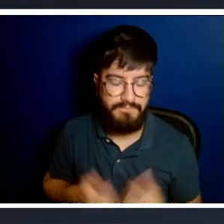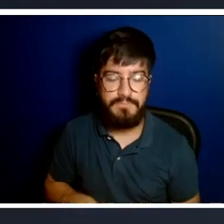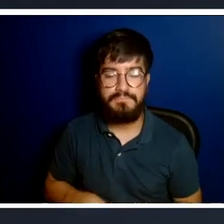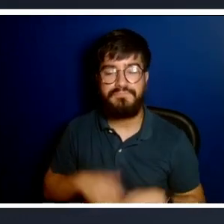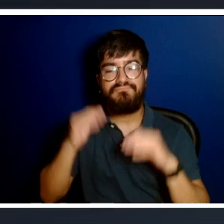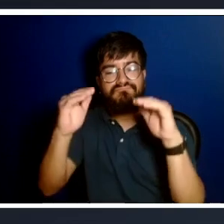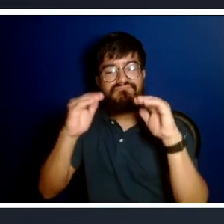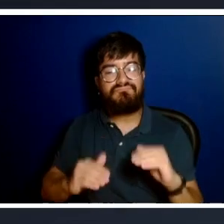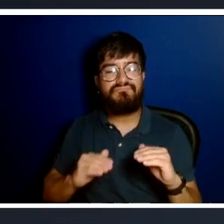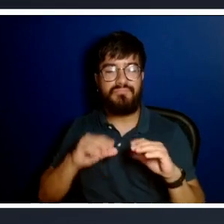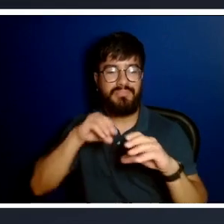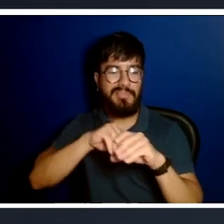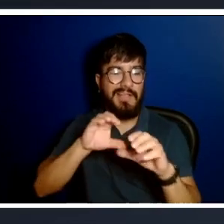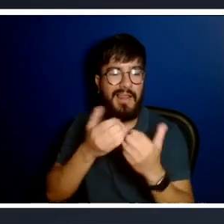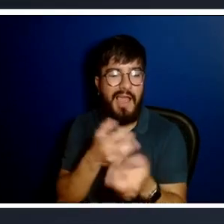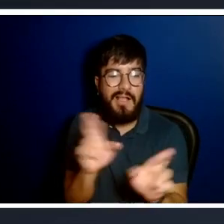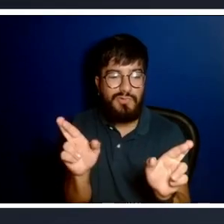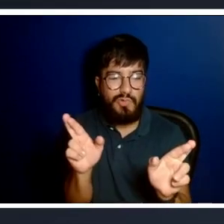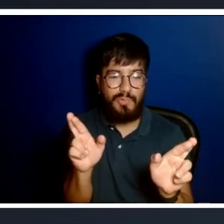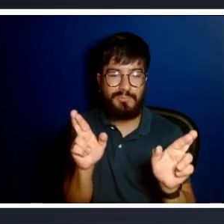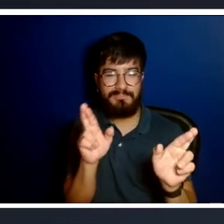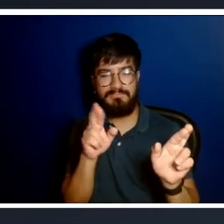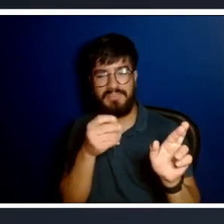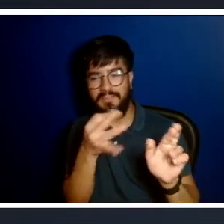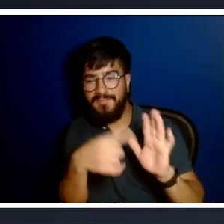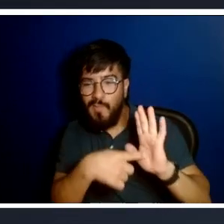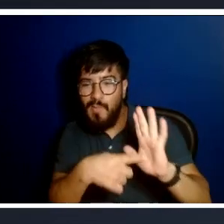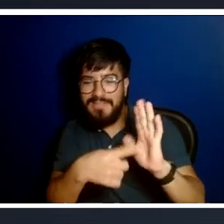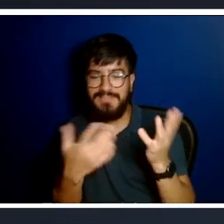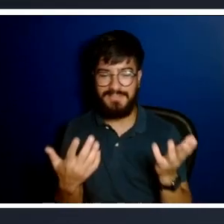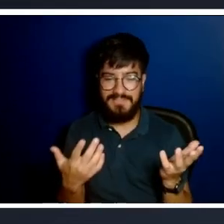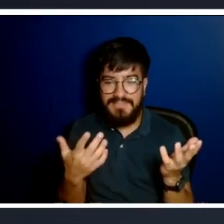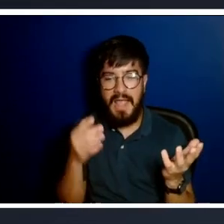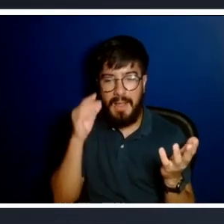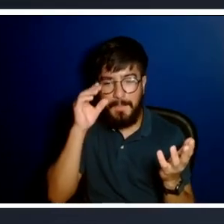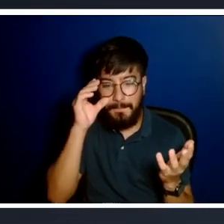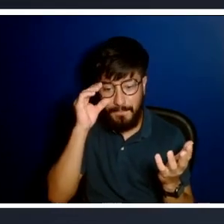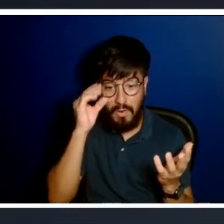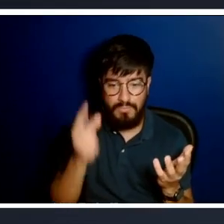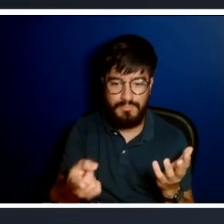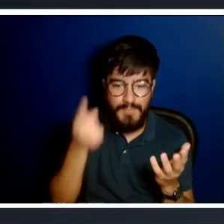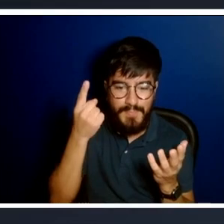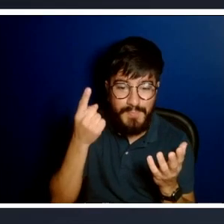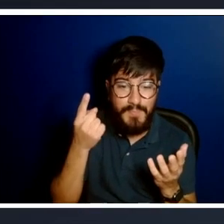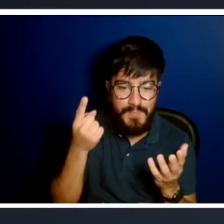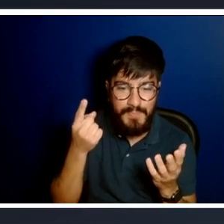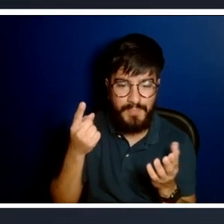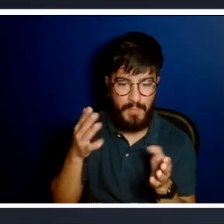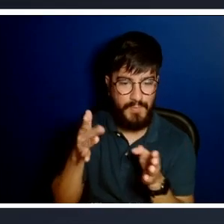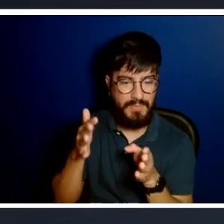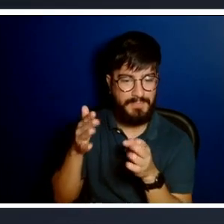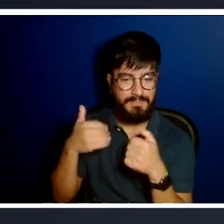We set up over by sea lions and then one of our vet programs or veterinary medicine programs on